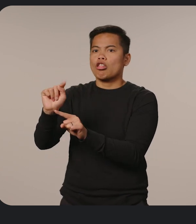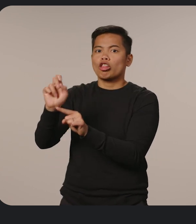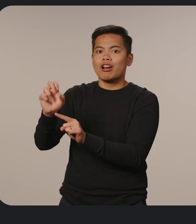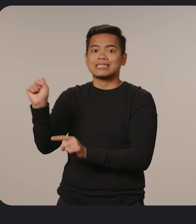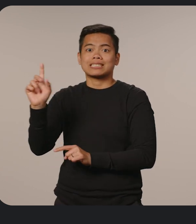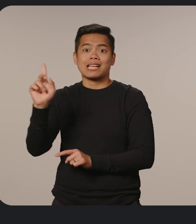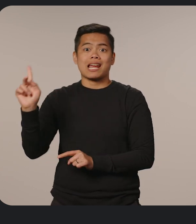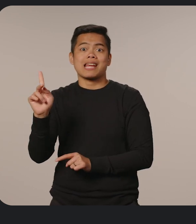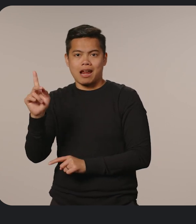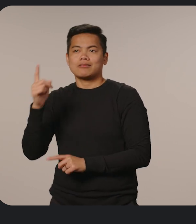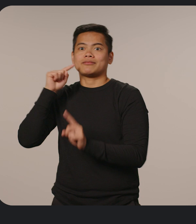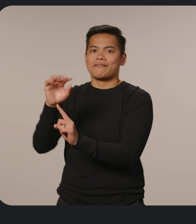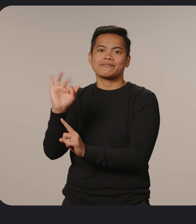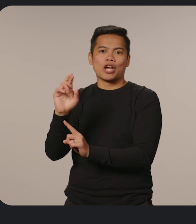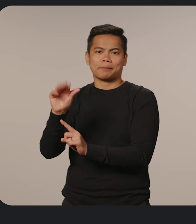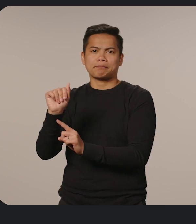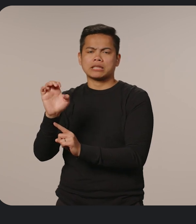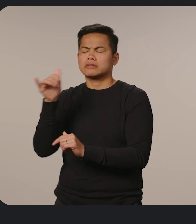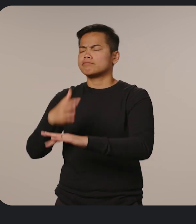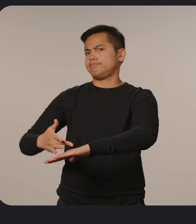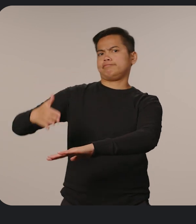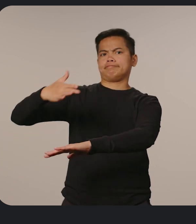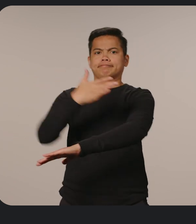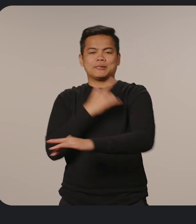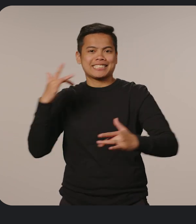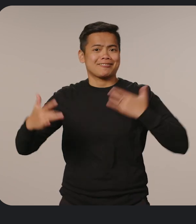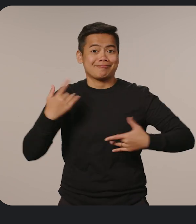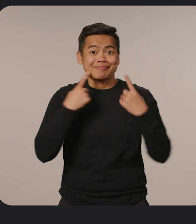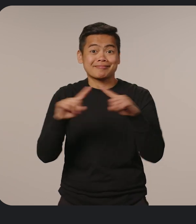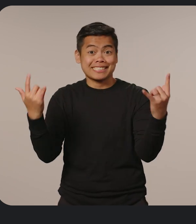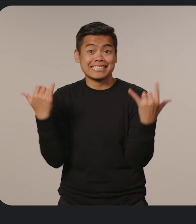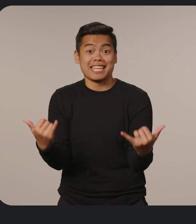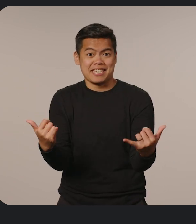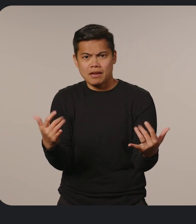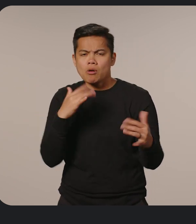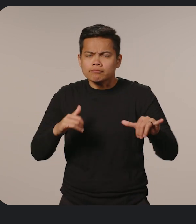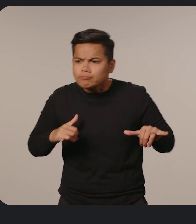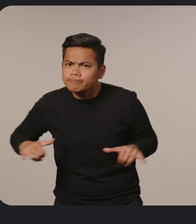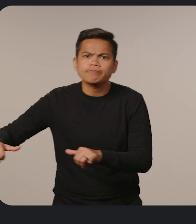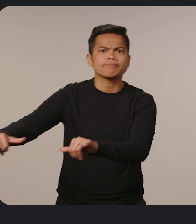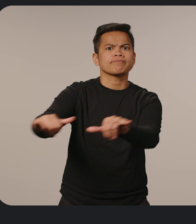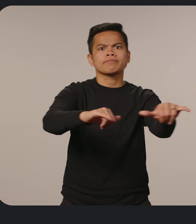the flutter SDK for Firebase even better and we're excited to announce that we're